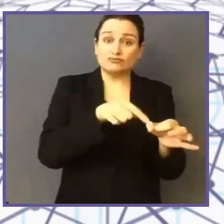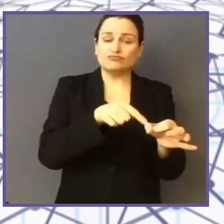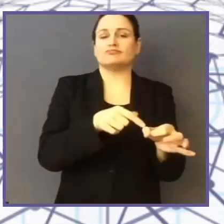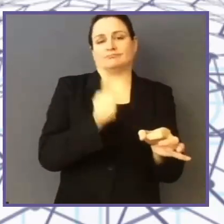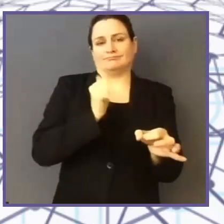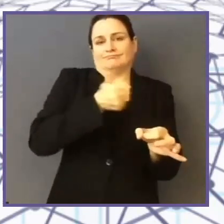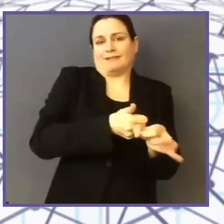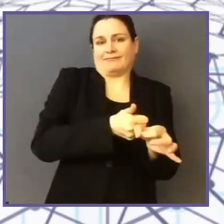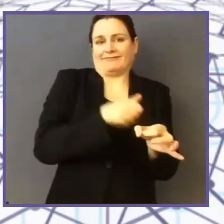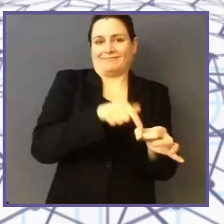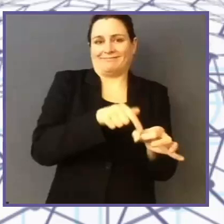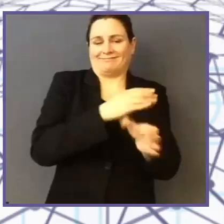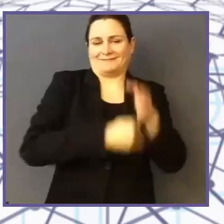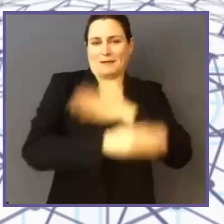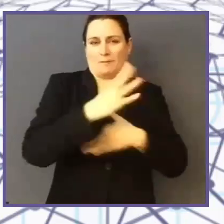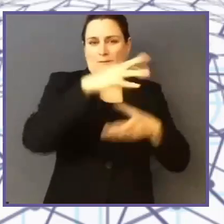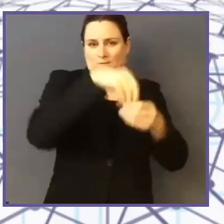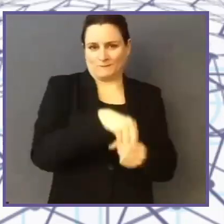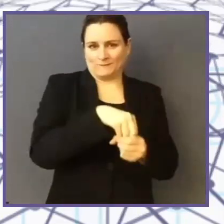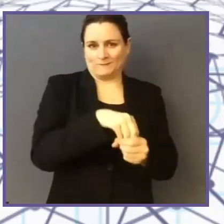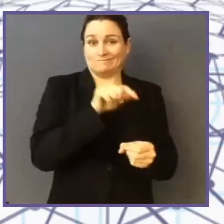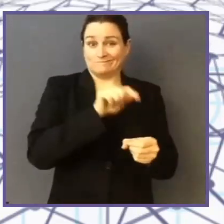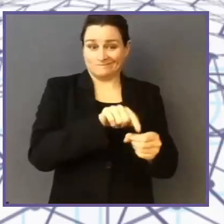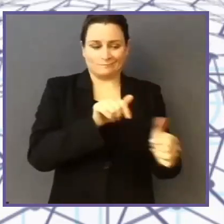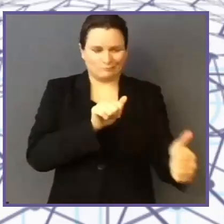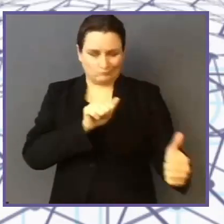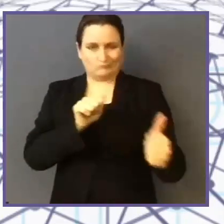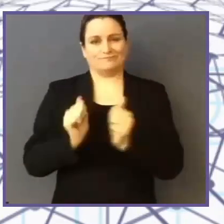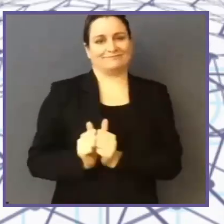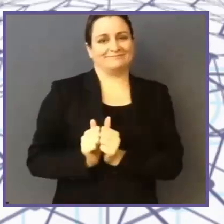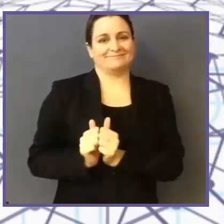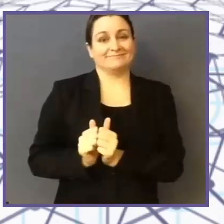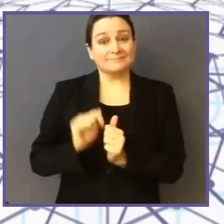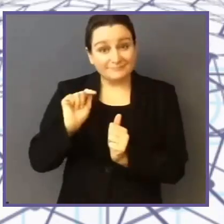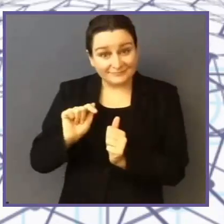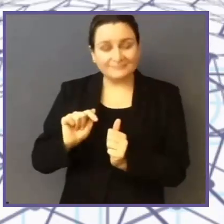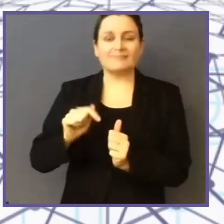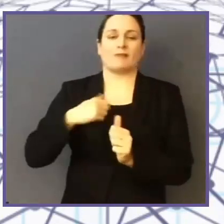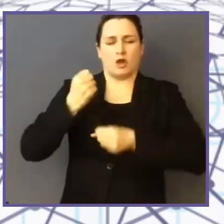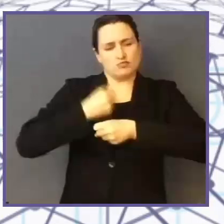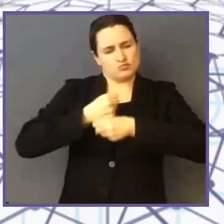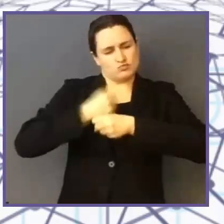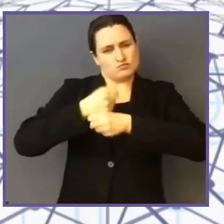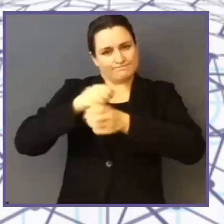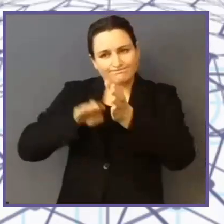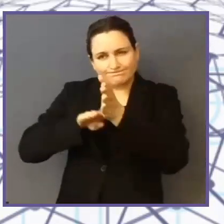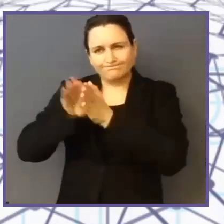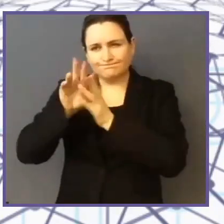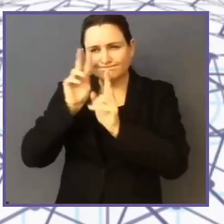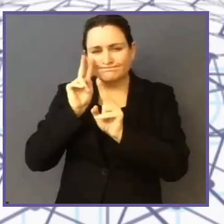of persons with disabilities in the development and implementation of policies that touch our lives.